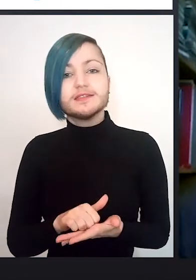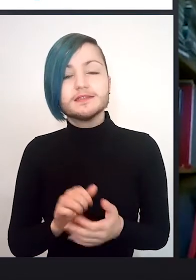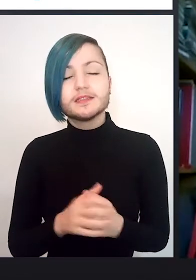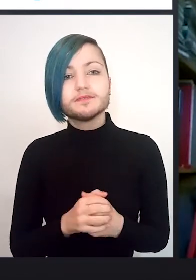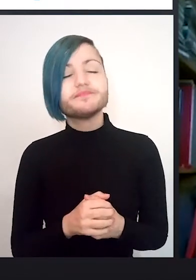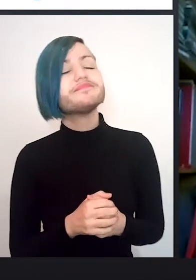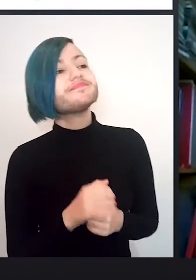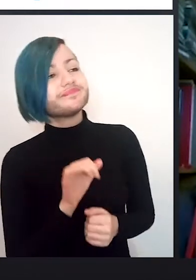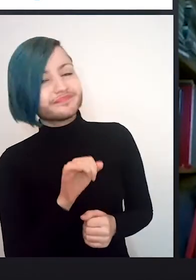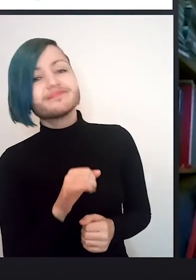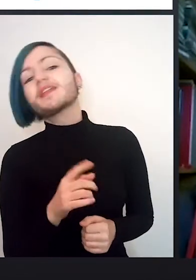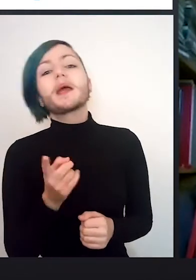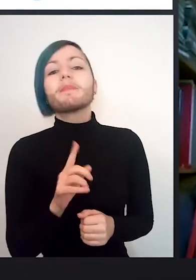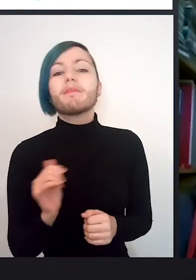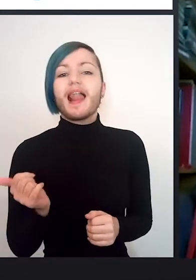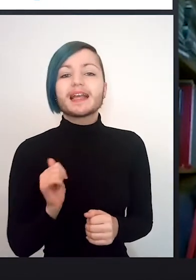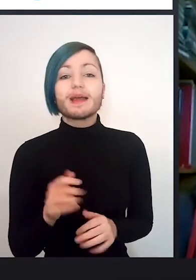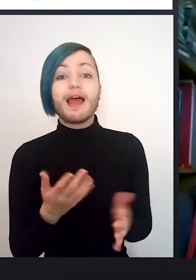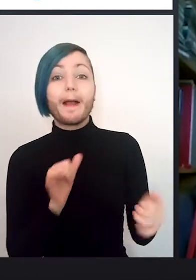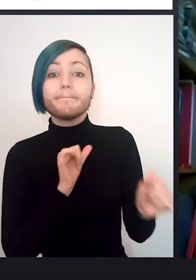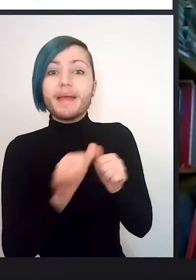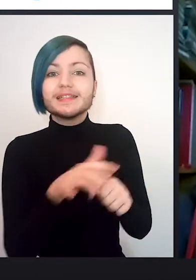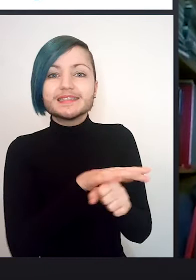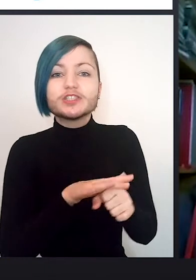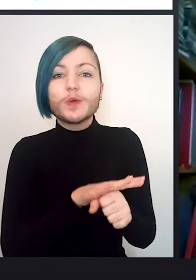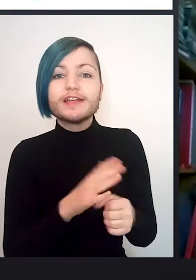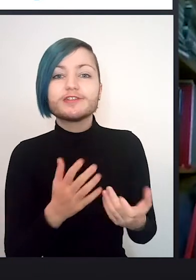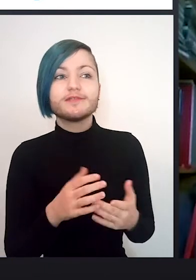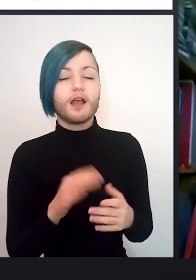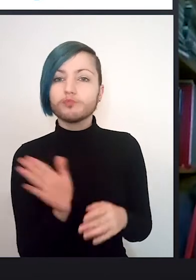Because I think people have this idea, of course the best case scenario is that everything goes